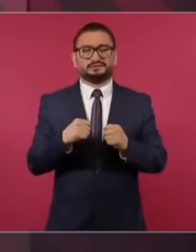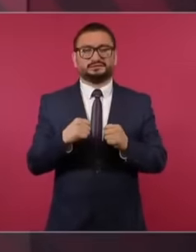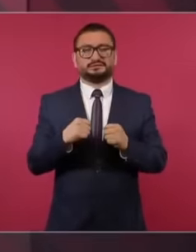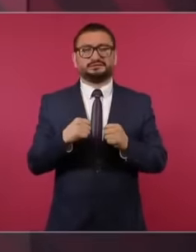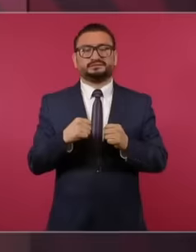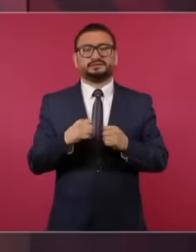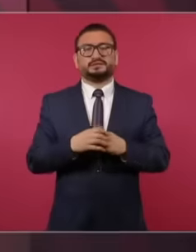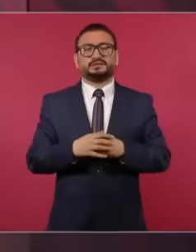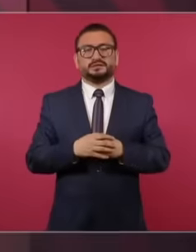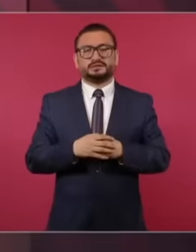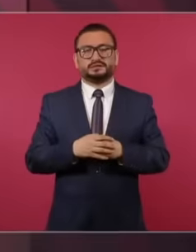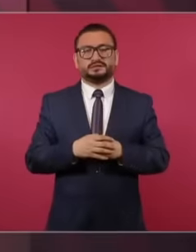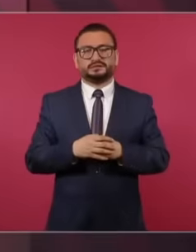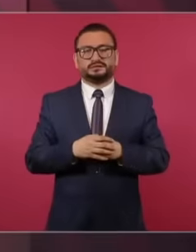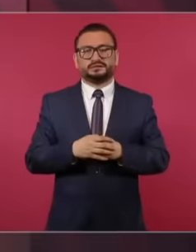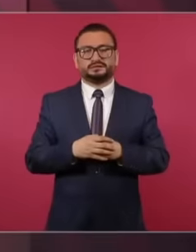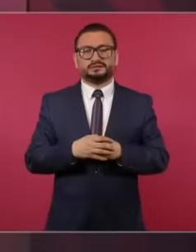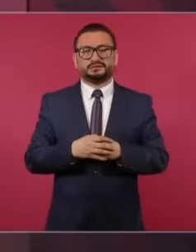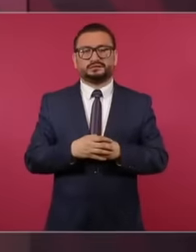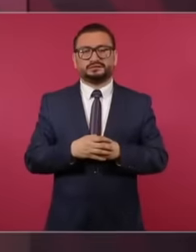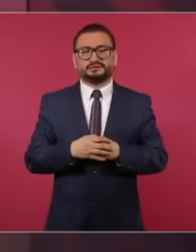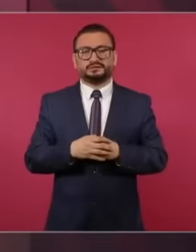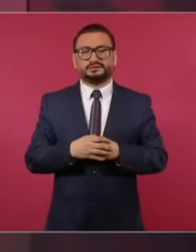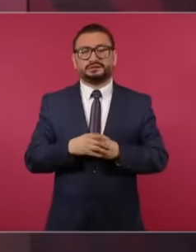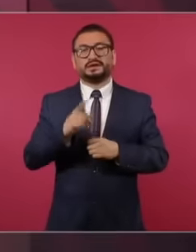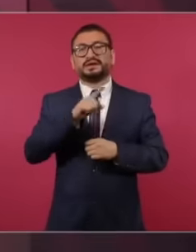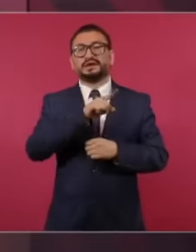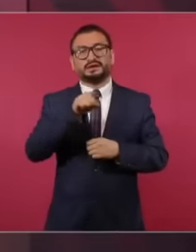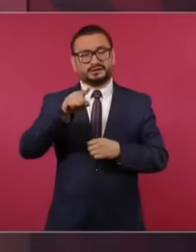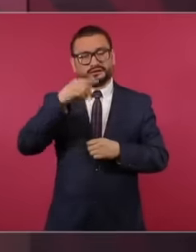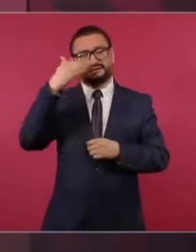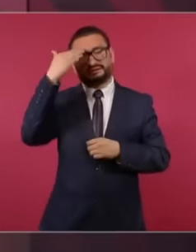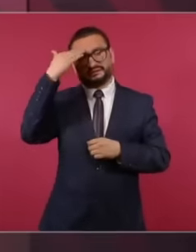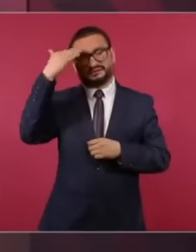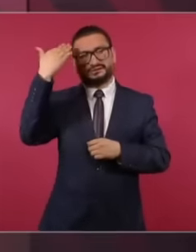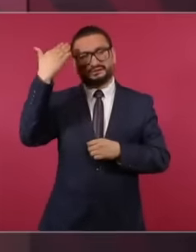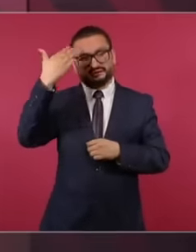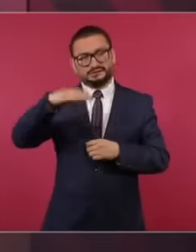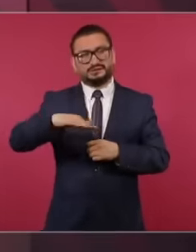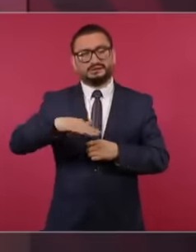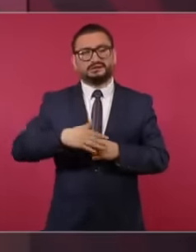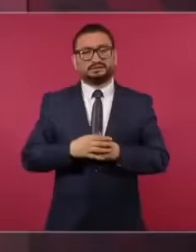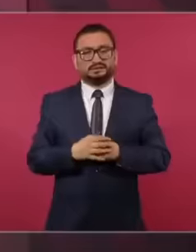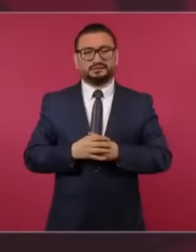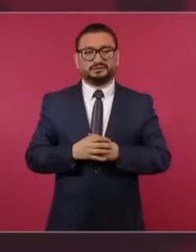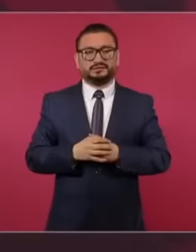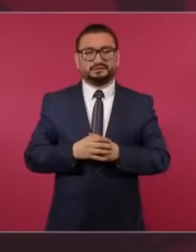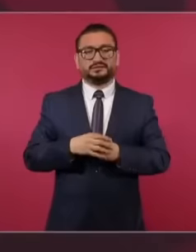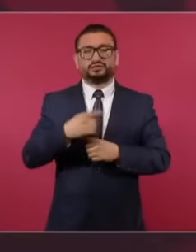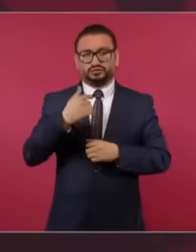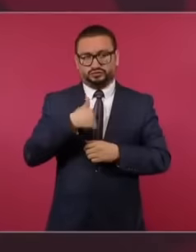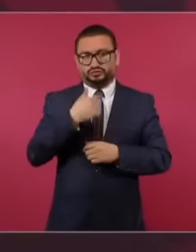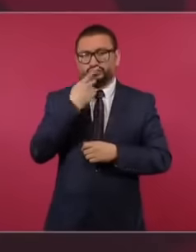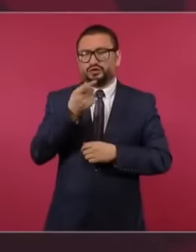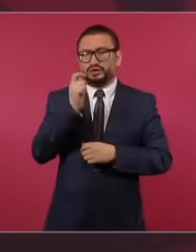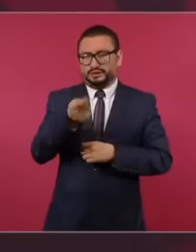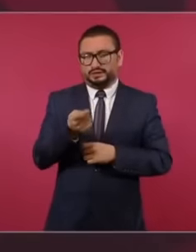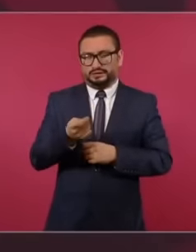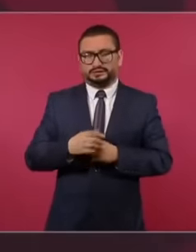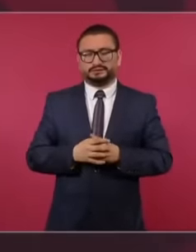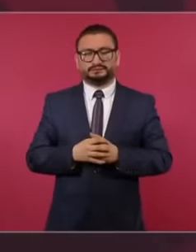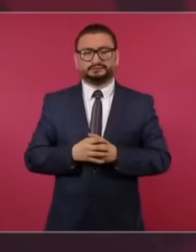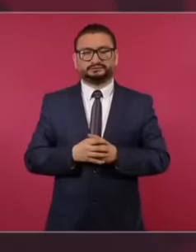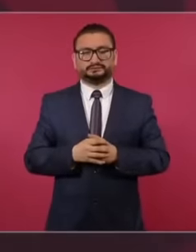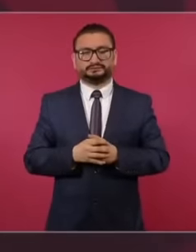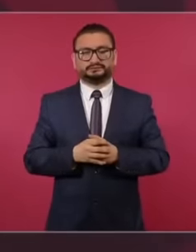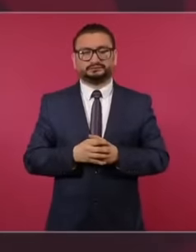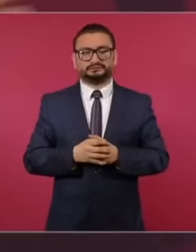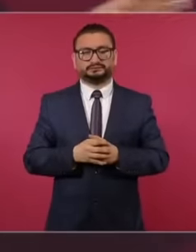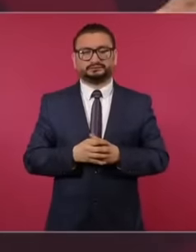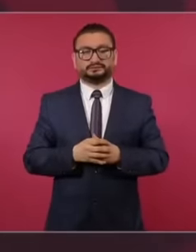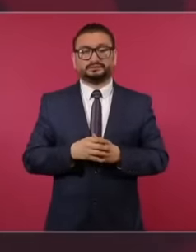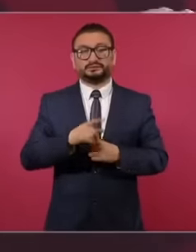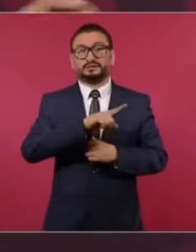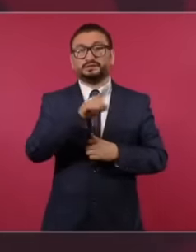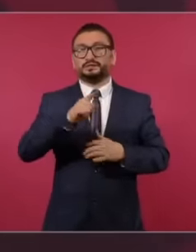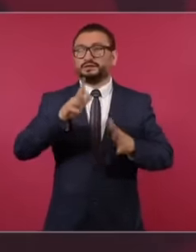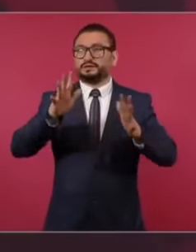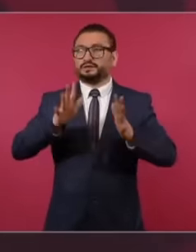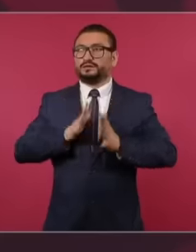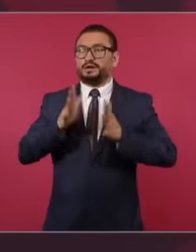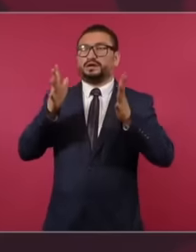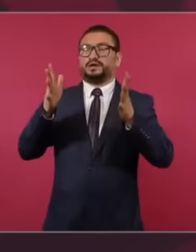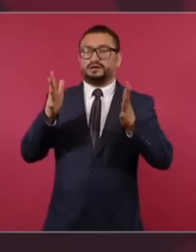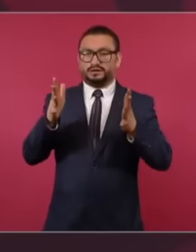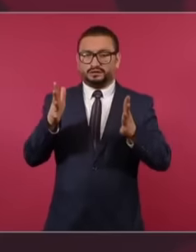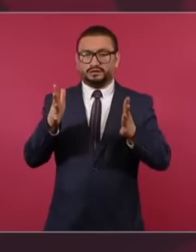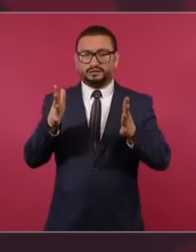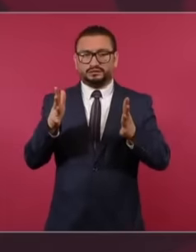and They know what I mean that they were surprised with the